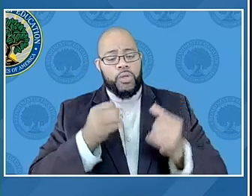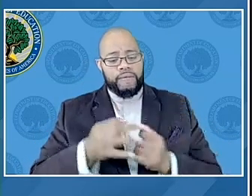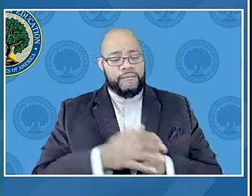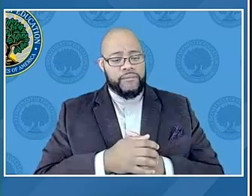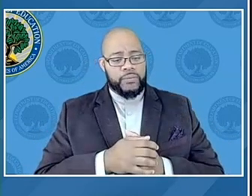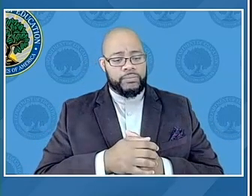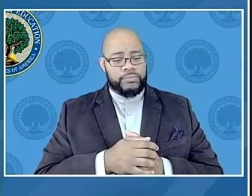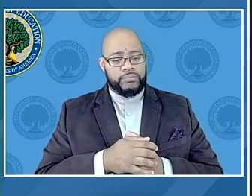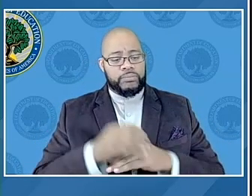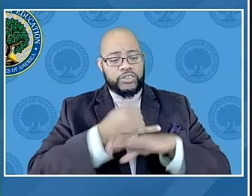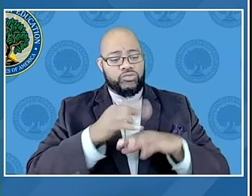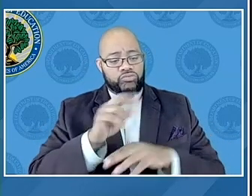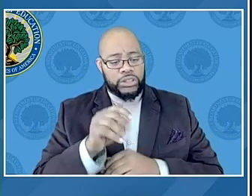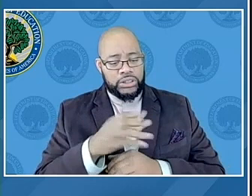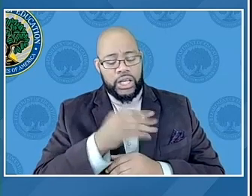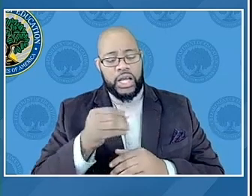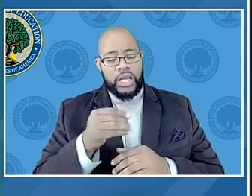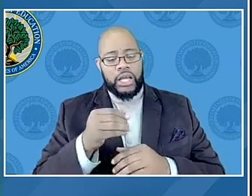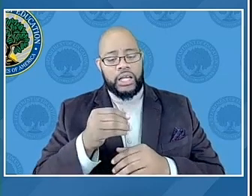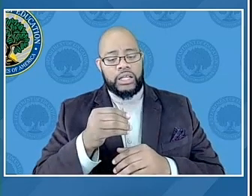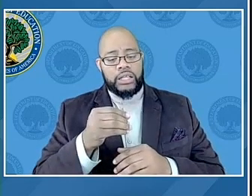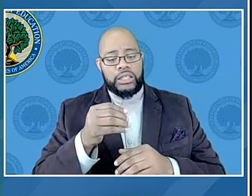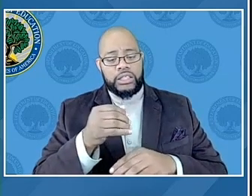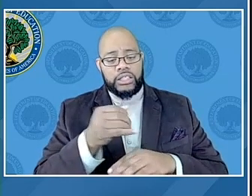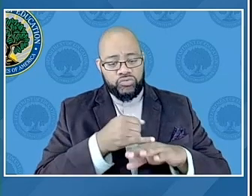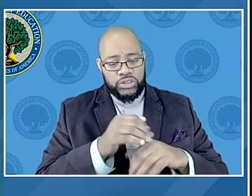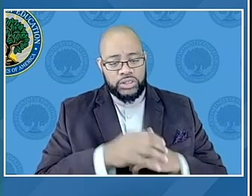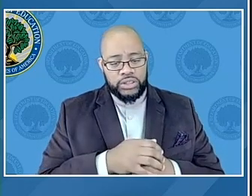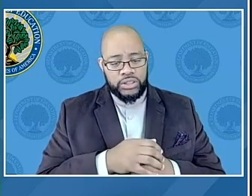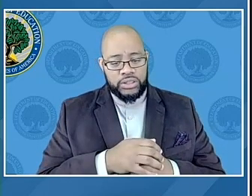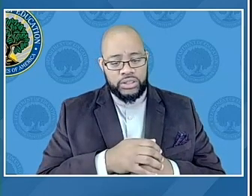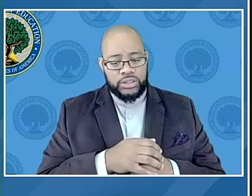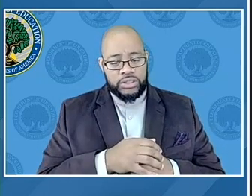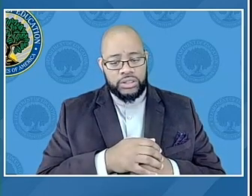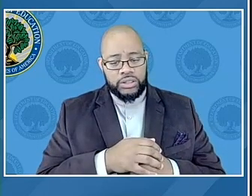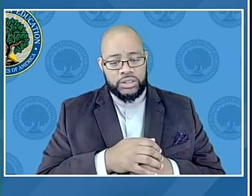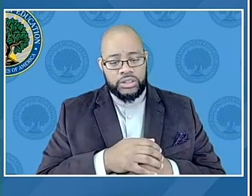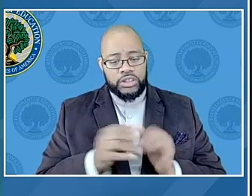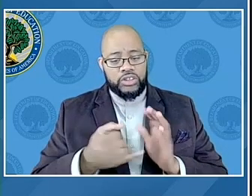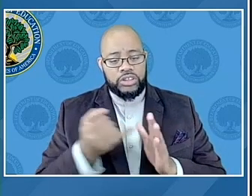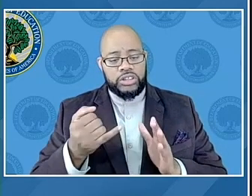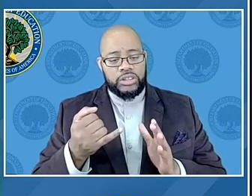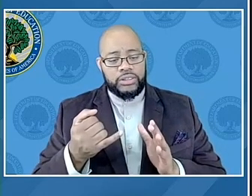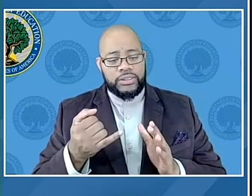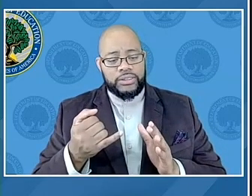rates as well as capitalized interest, you know, it's just an exorbitant amount,